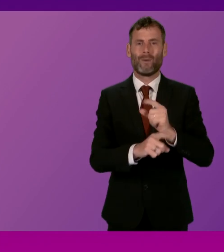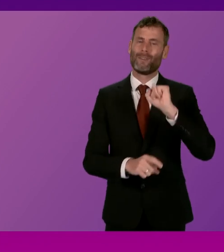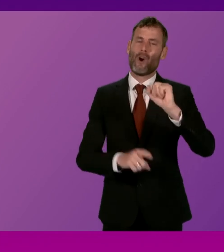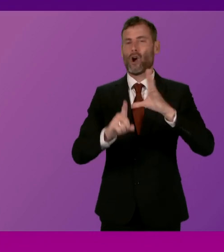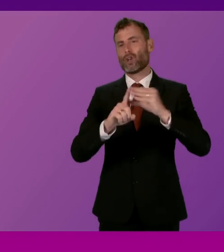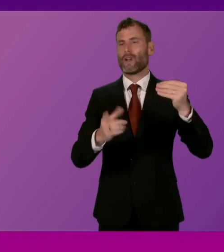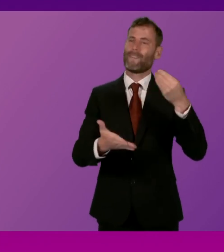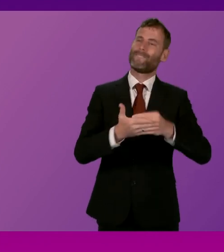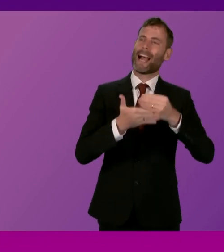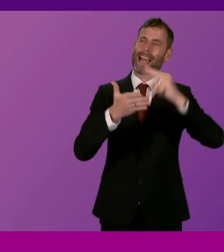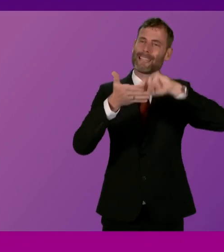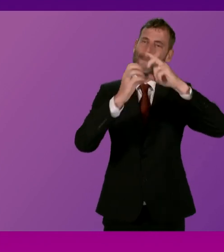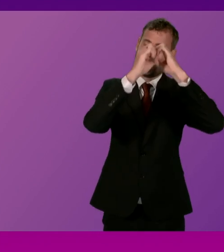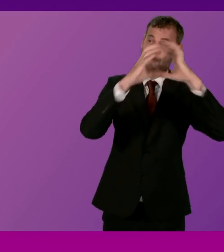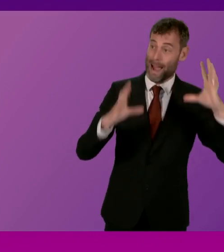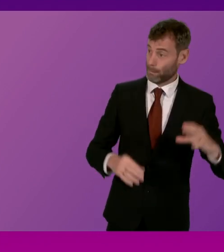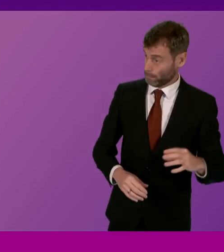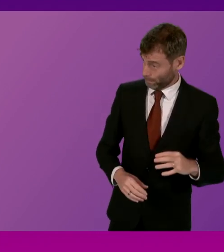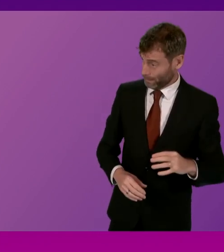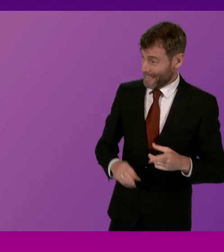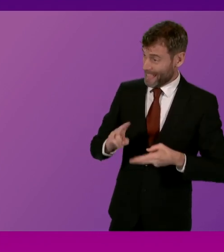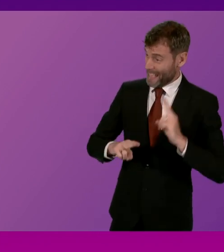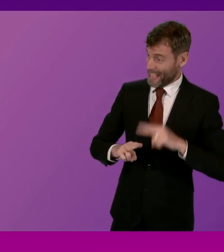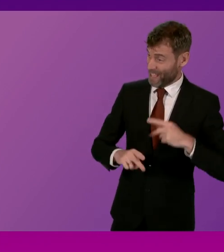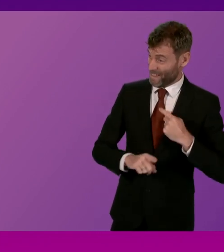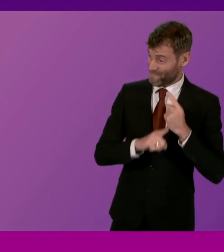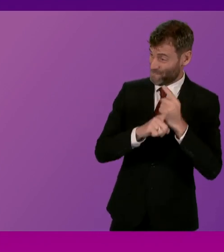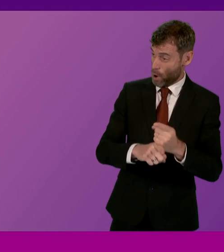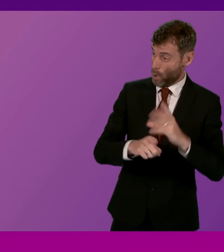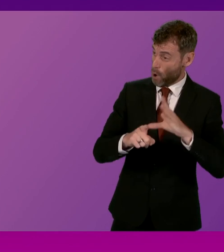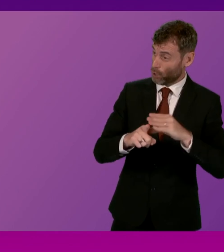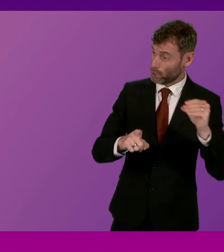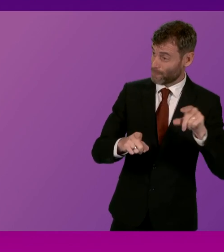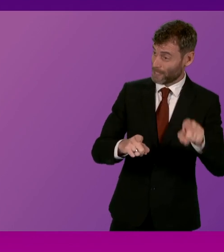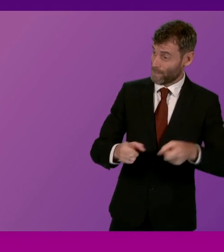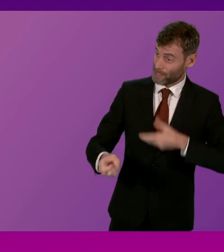If we had done, we would have been facing far more severe financial pressure than we currently are.